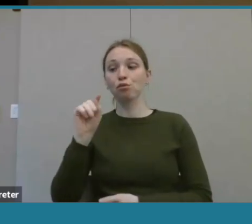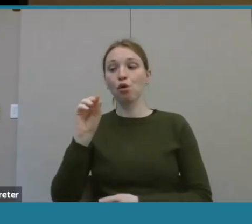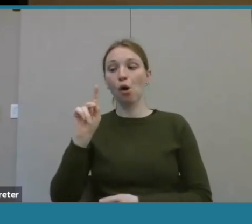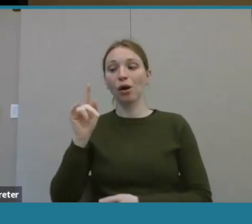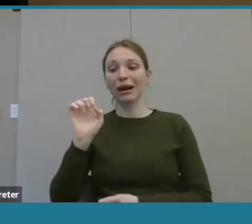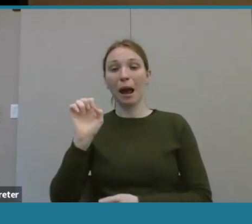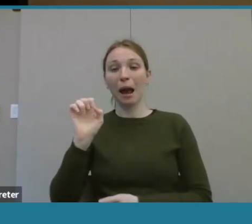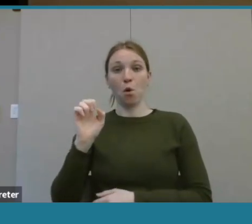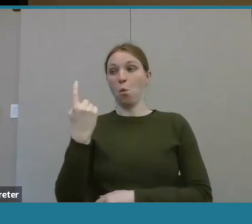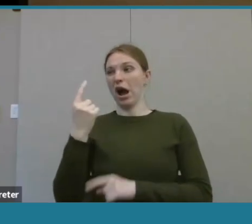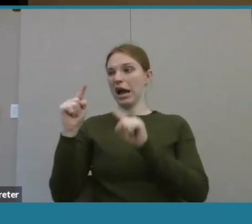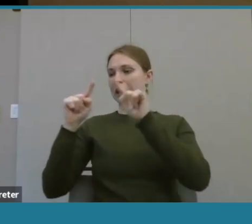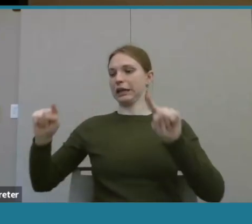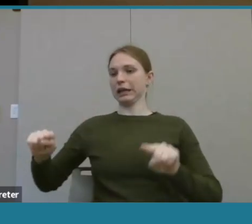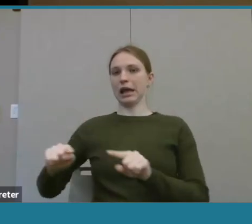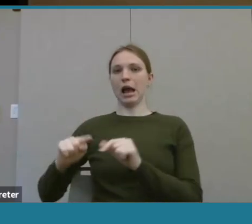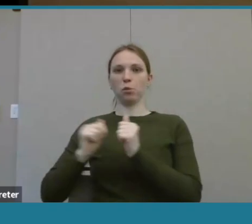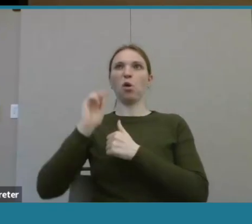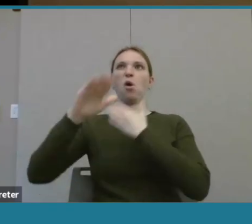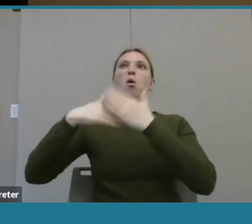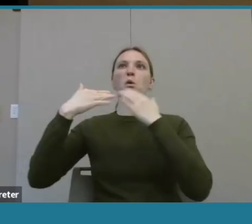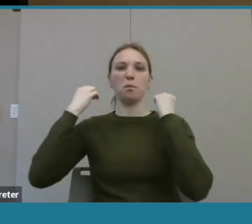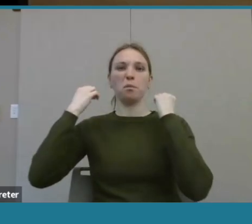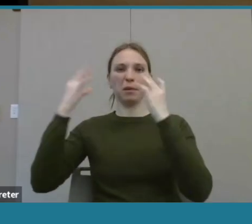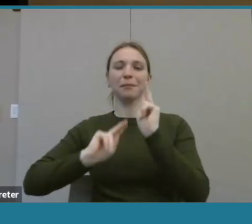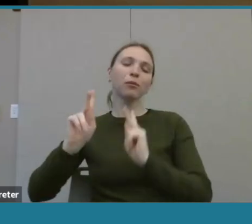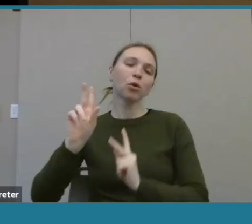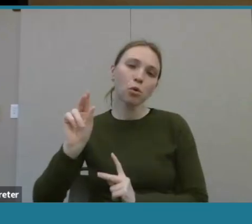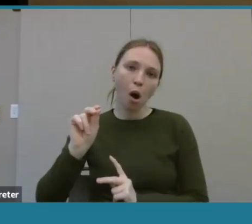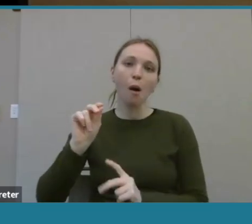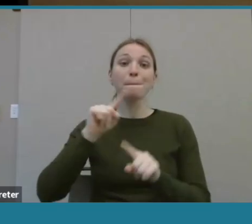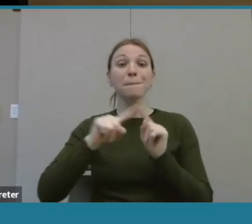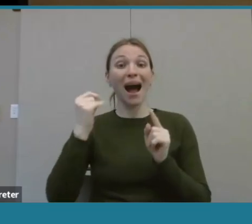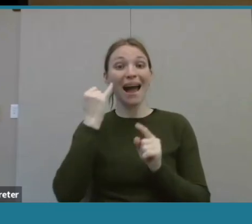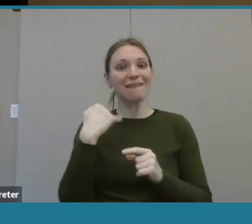Yes, because we found this process so valuable. Just been a great learning experience for us.